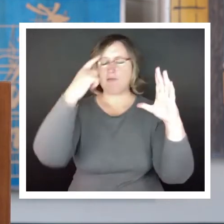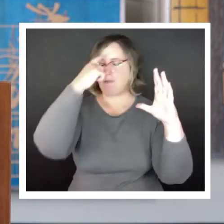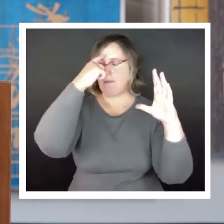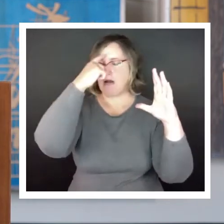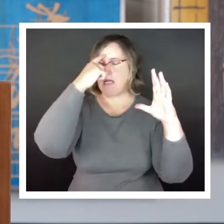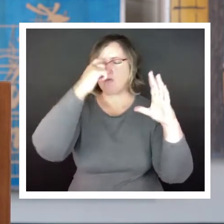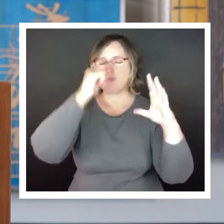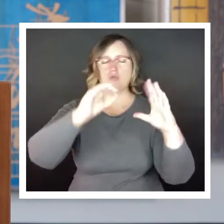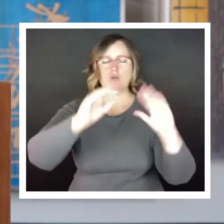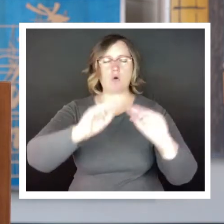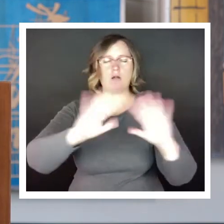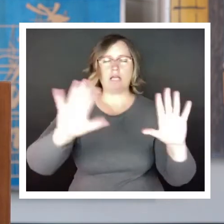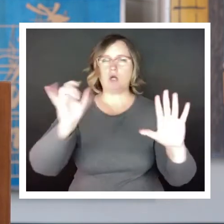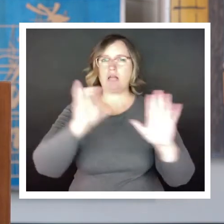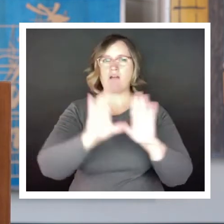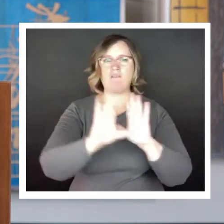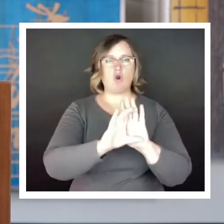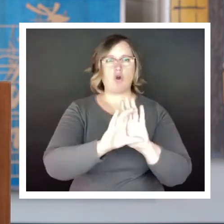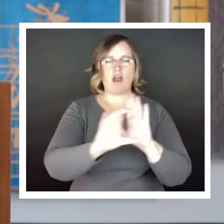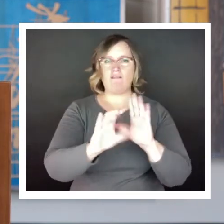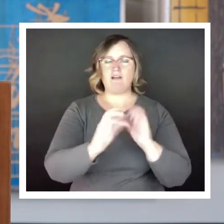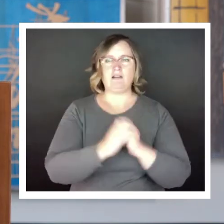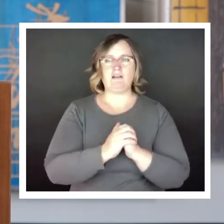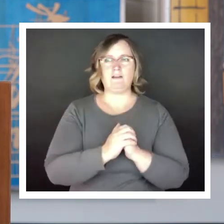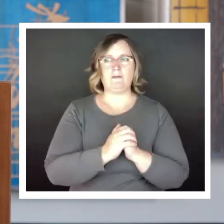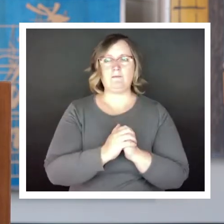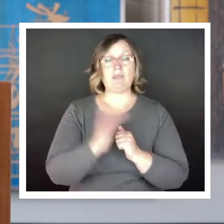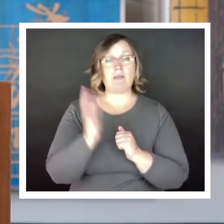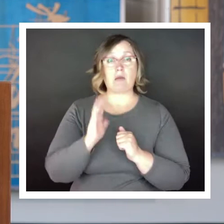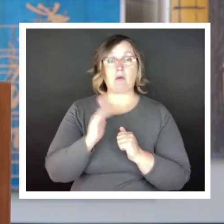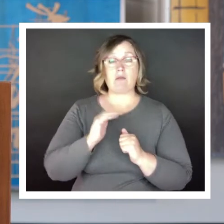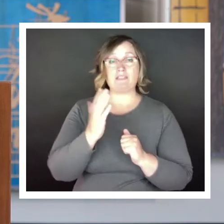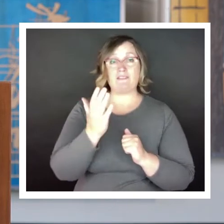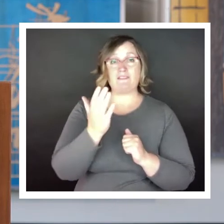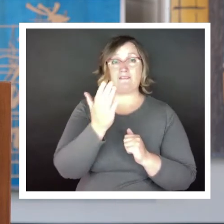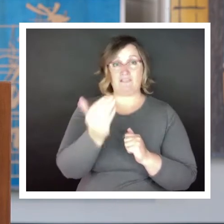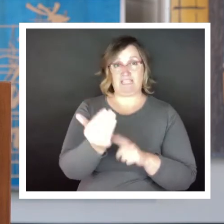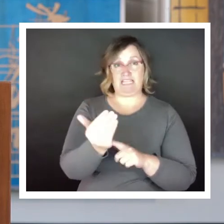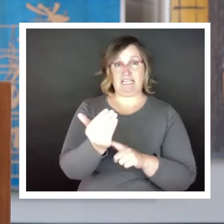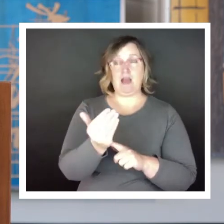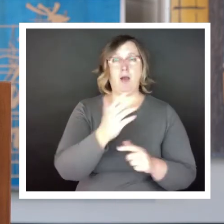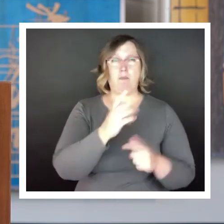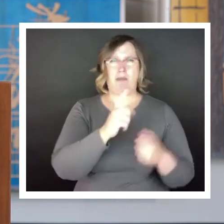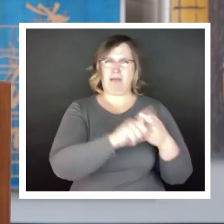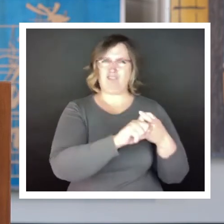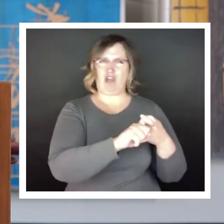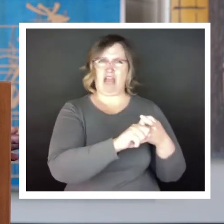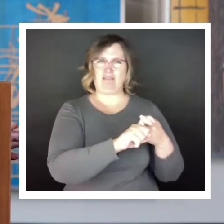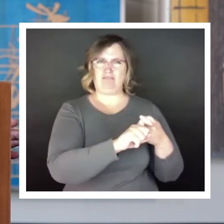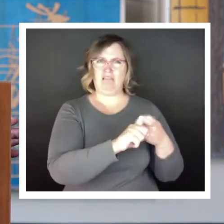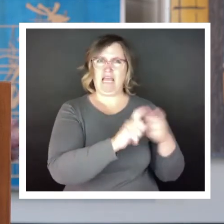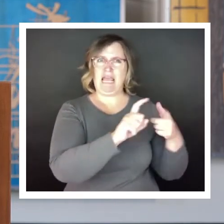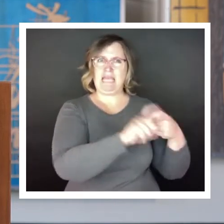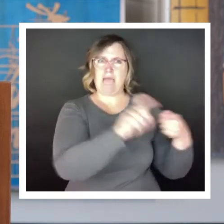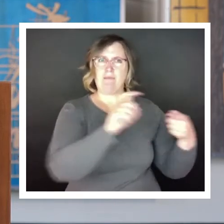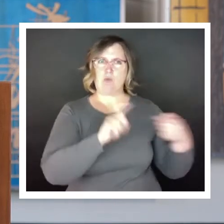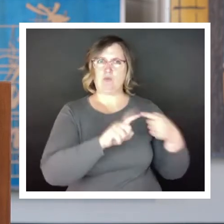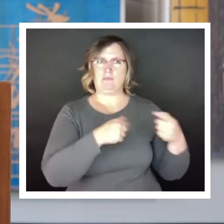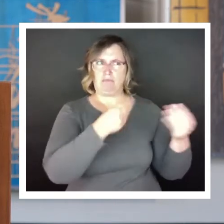it was like a photograph. When I was 15, my best friend came out to me. He told me he would never date another woman.